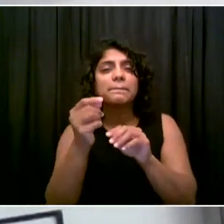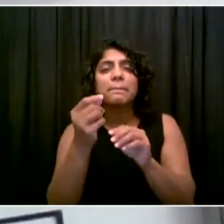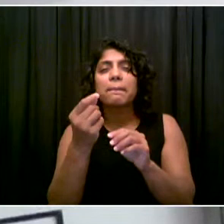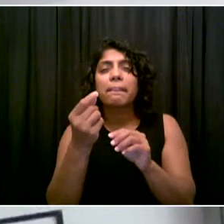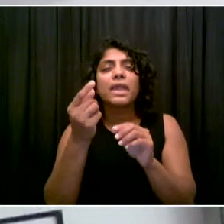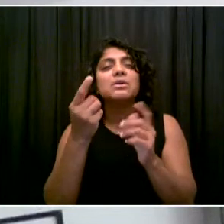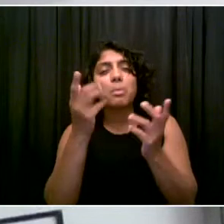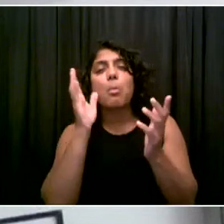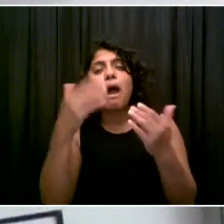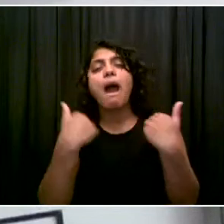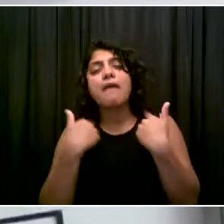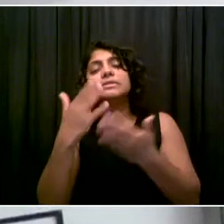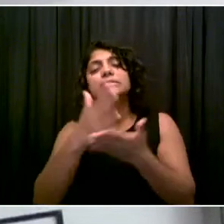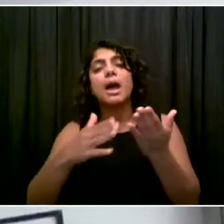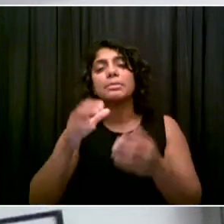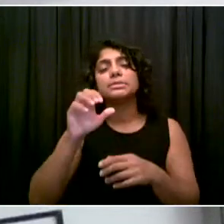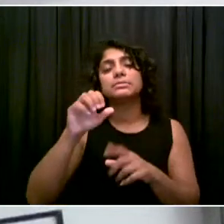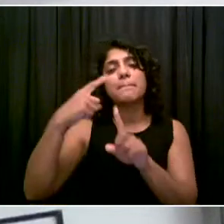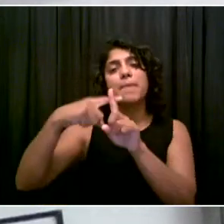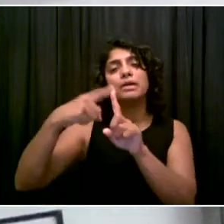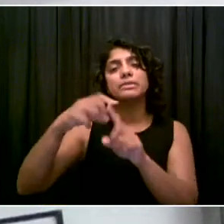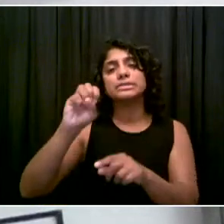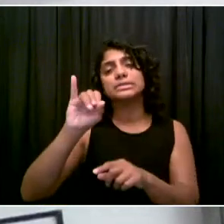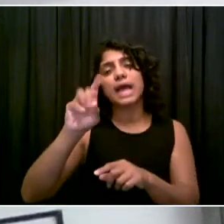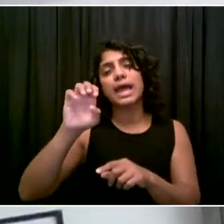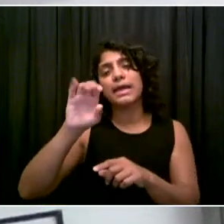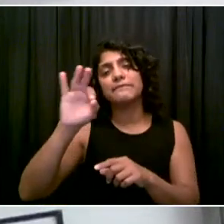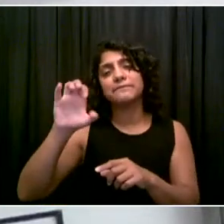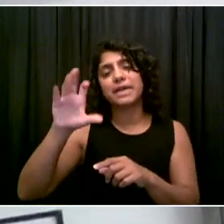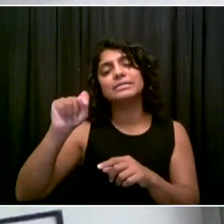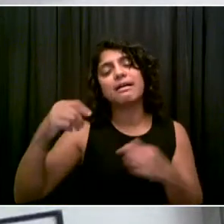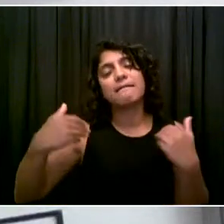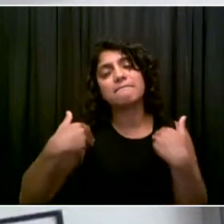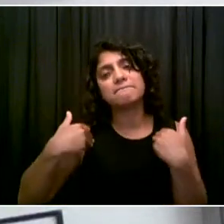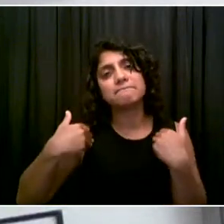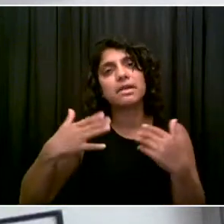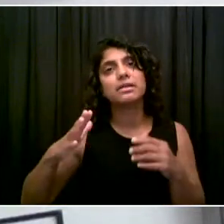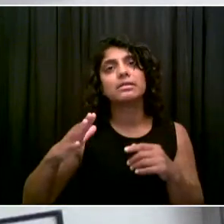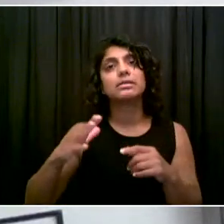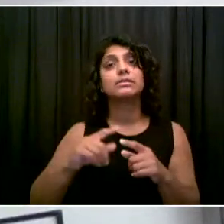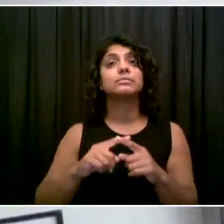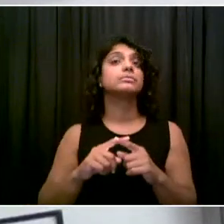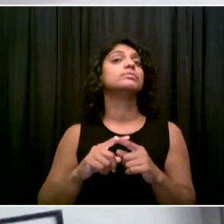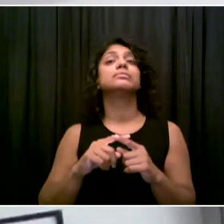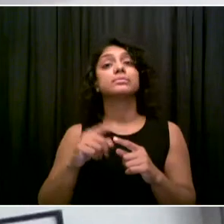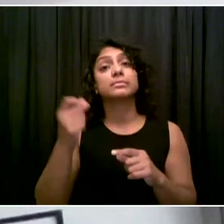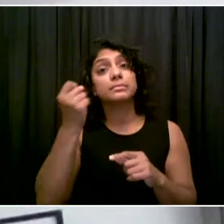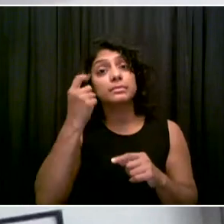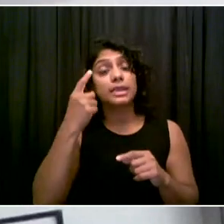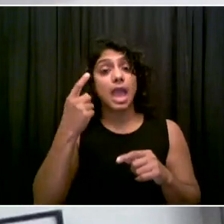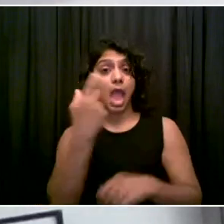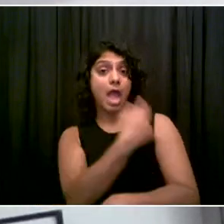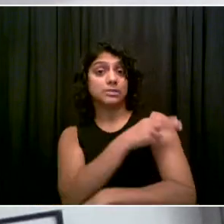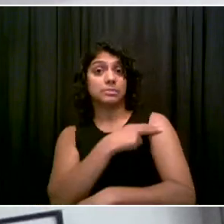GENERALLY LESS CONCERNED ABOUT GOING FOR TESTING. SO THAT IS AFFECTING THE POSITIVITY RATE. THE RATE OF PEOPLE WHO ARE HOSPITALIZED, WHICH IS REALLY